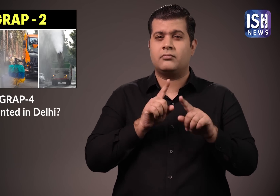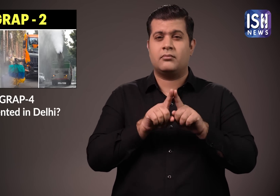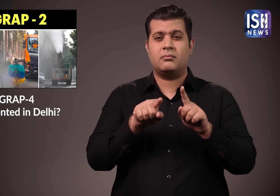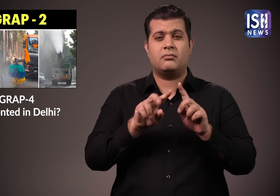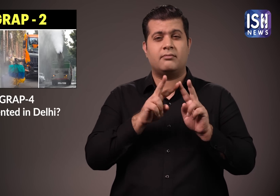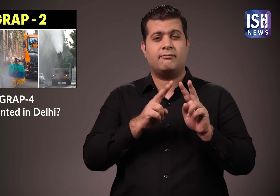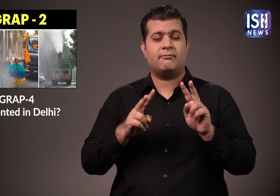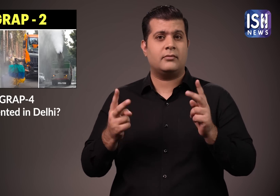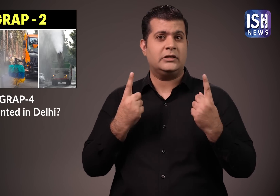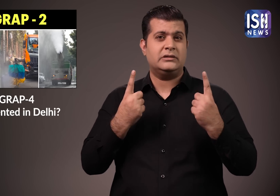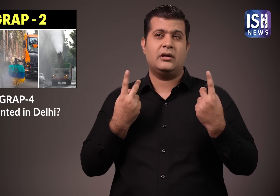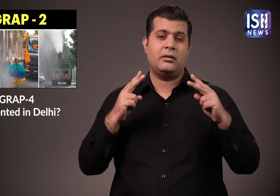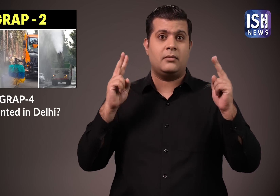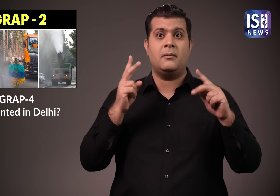There are various such restrictions.